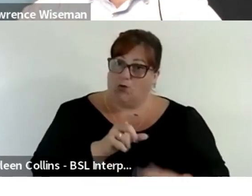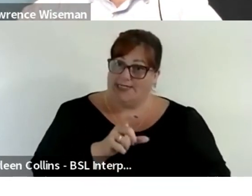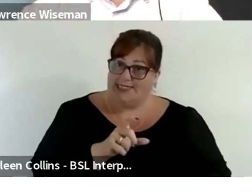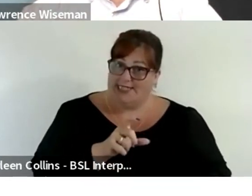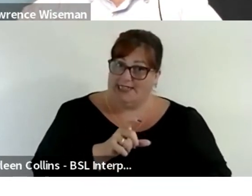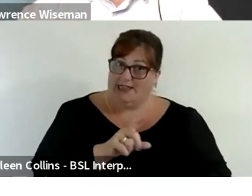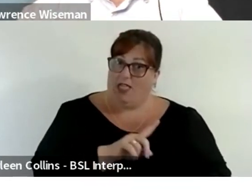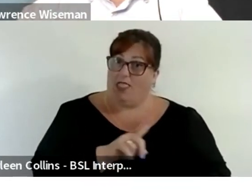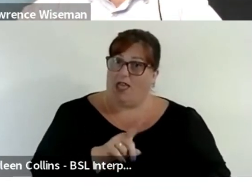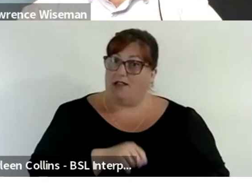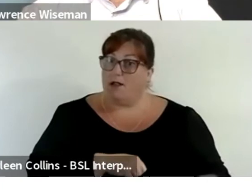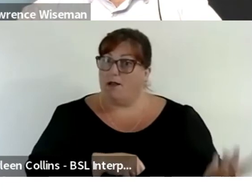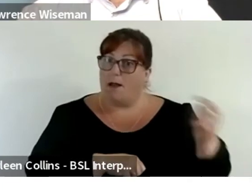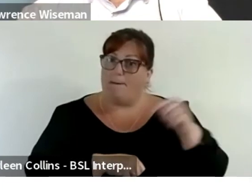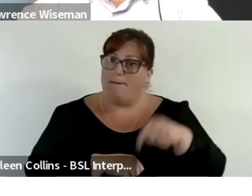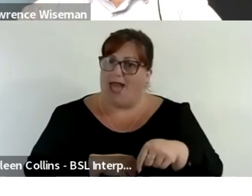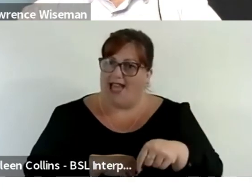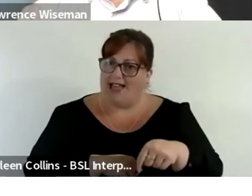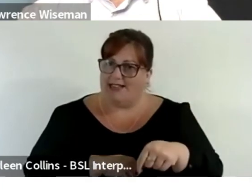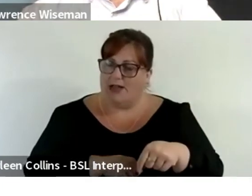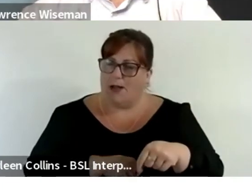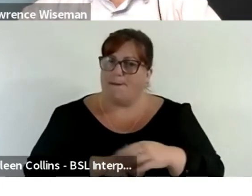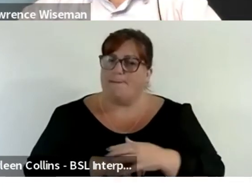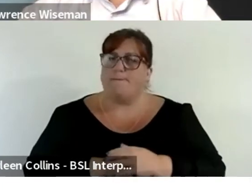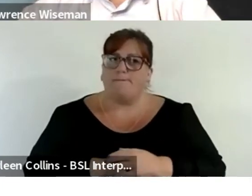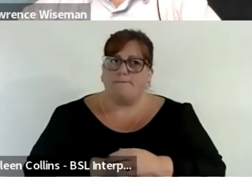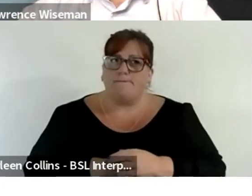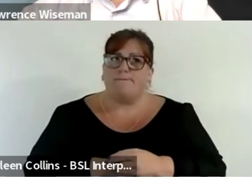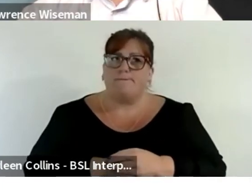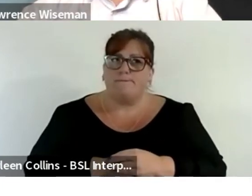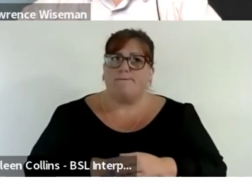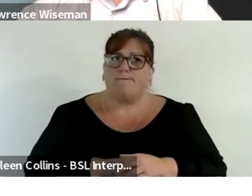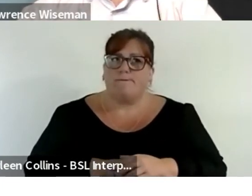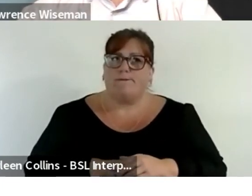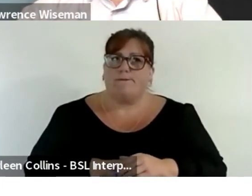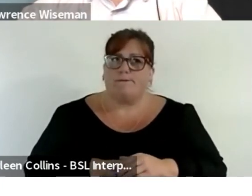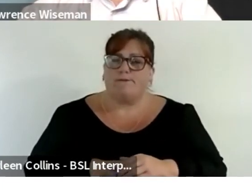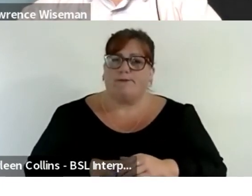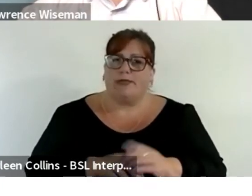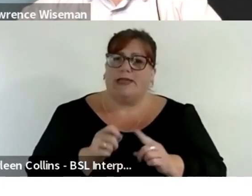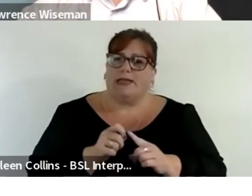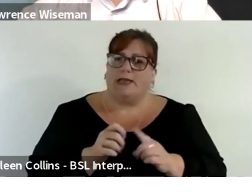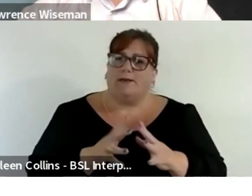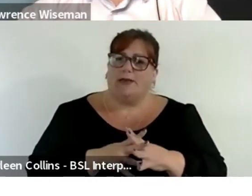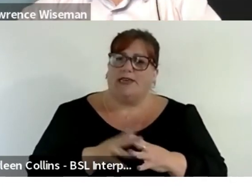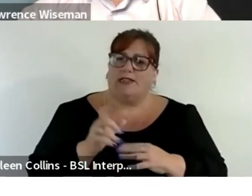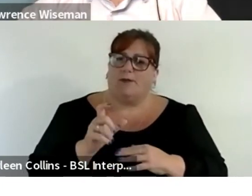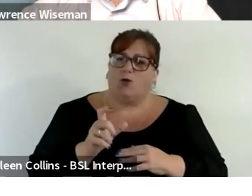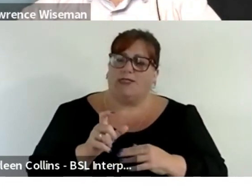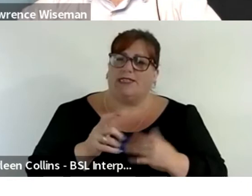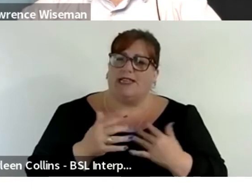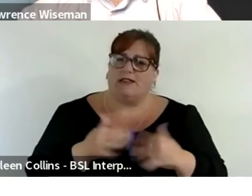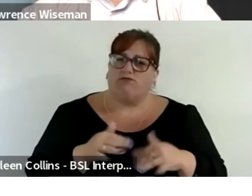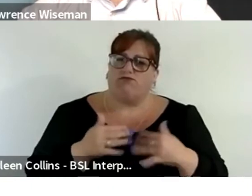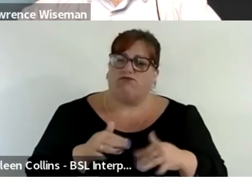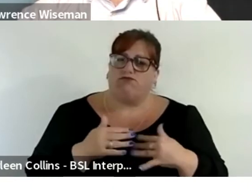I think now the thing that PwC is even better at is the embeddedness of the